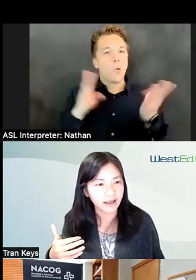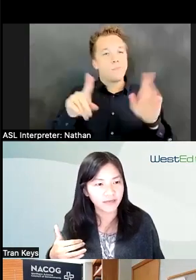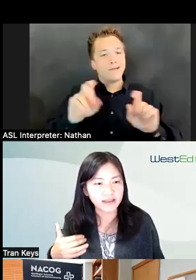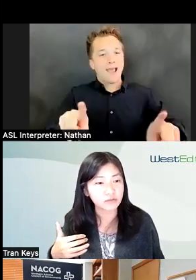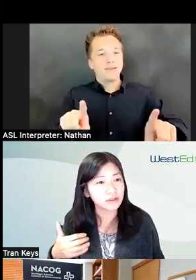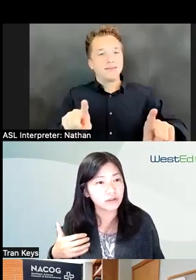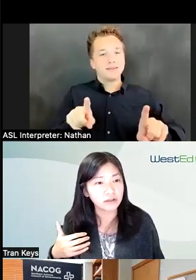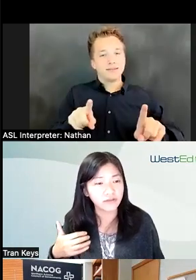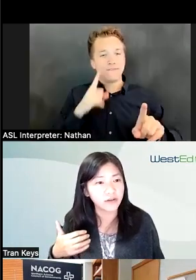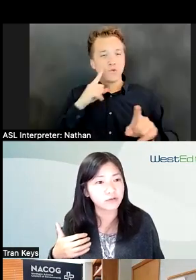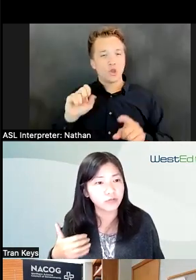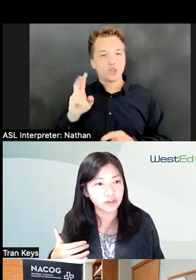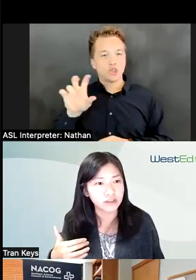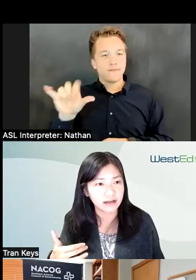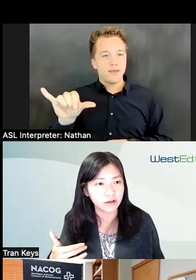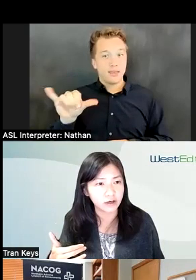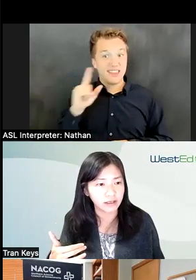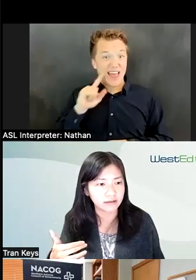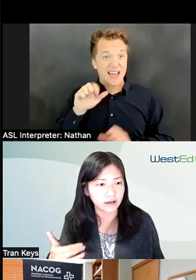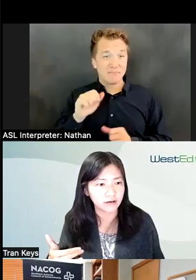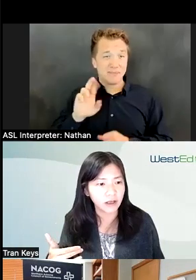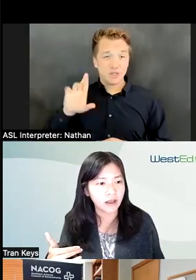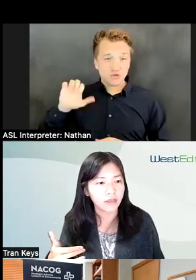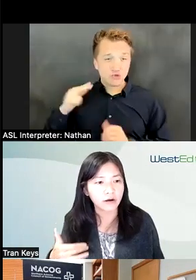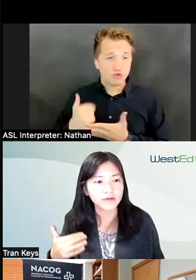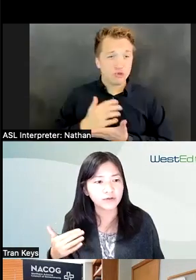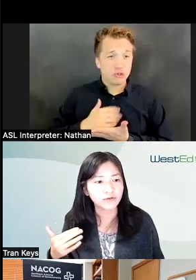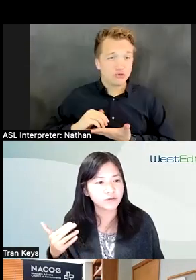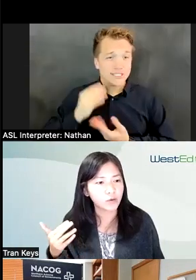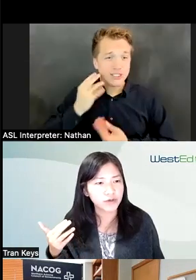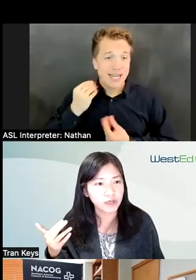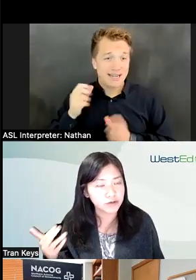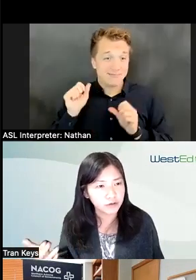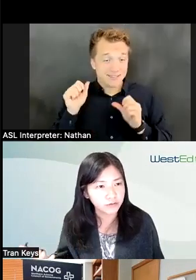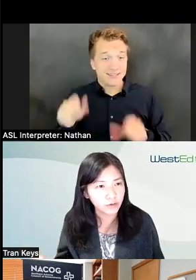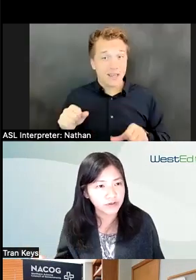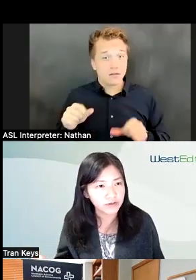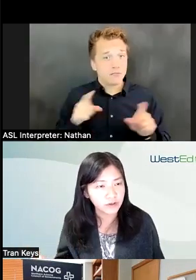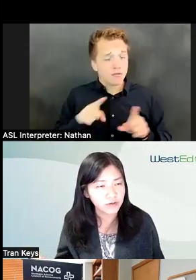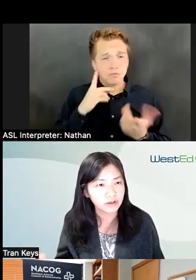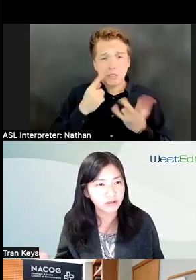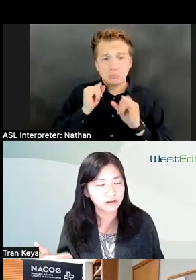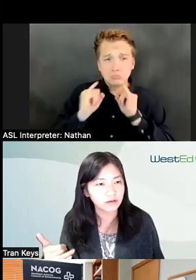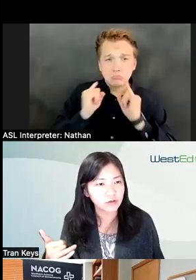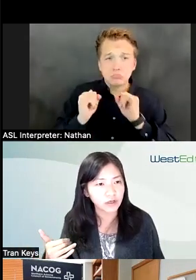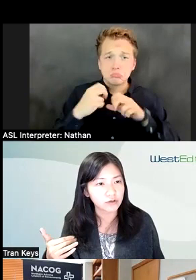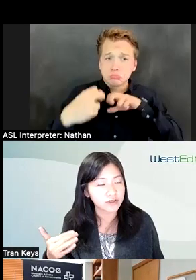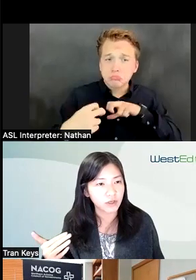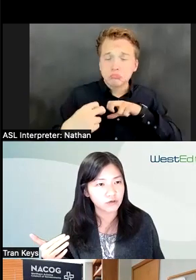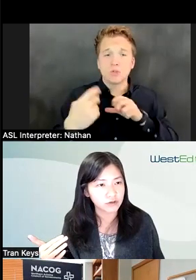That really could be very rich data that you're collecting there. There are also things, of course—you interview folks using a structured or somewhat structured